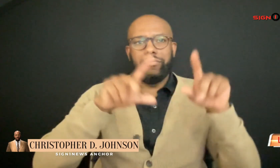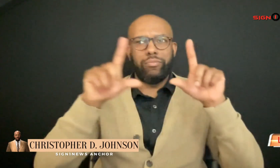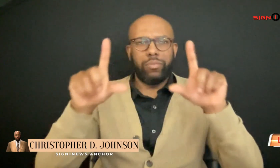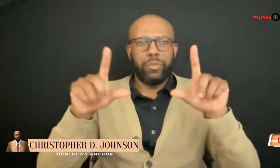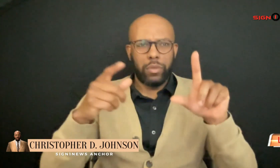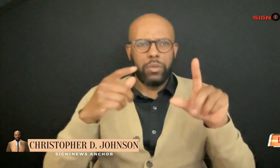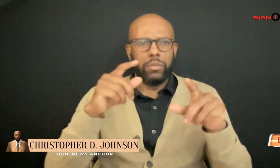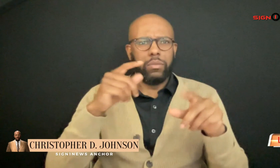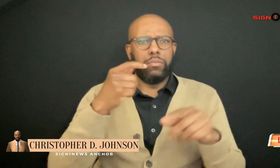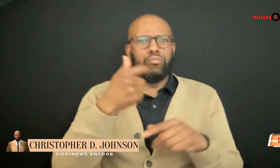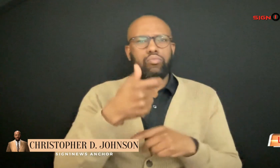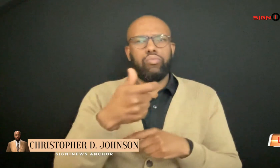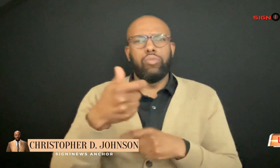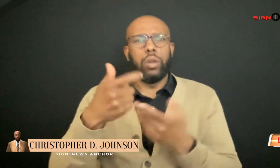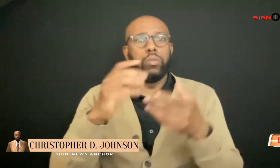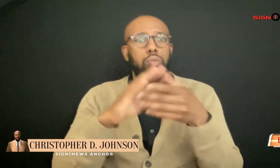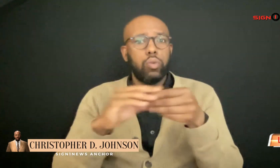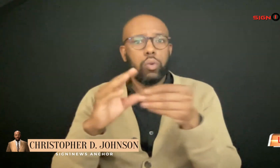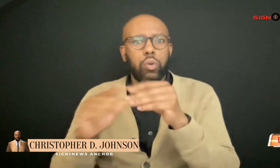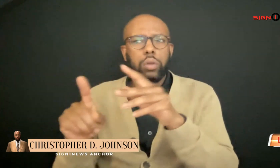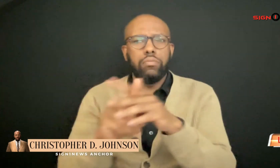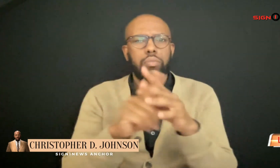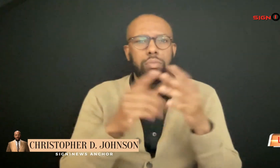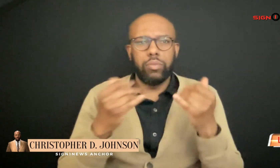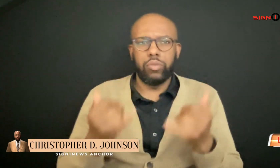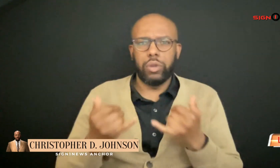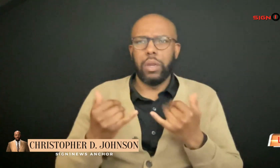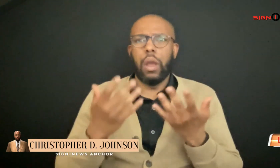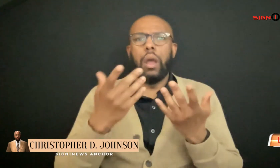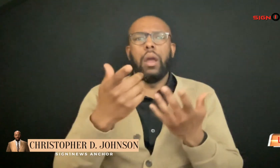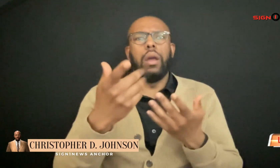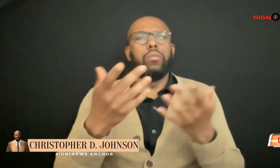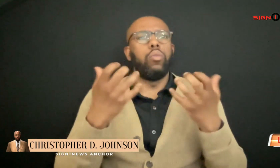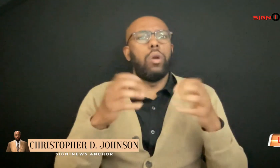here's a quick look at the top trending stories making headlines today if you post an interesting